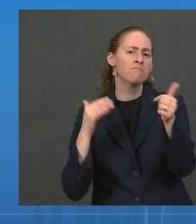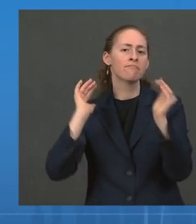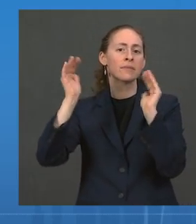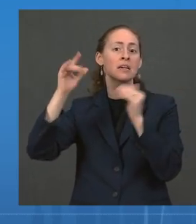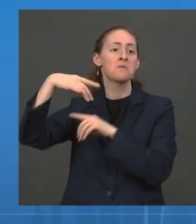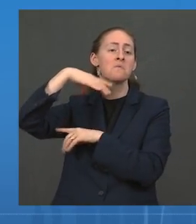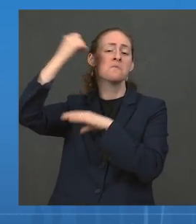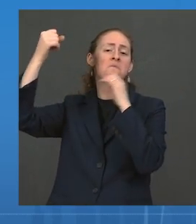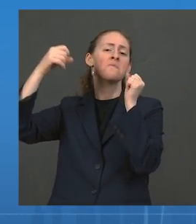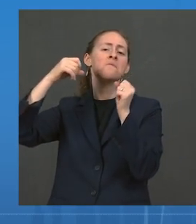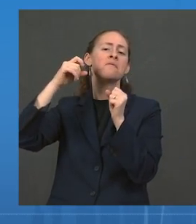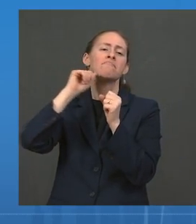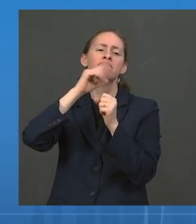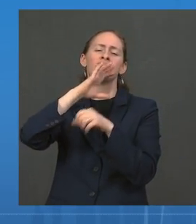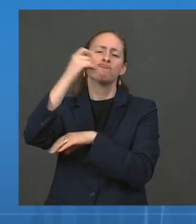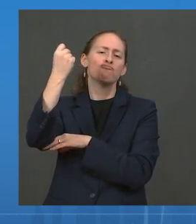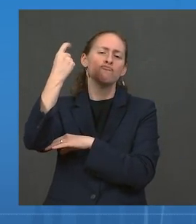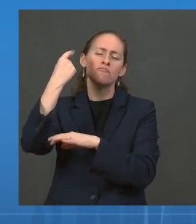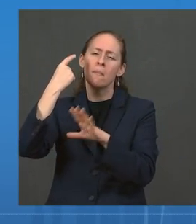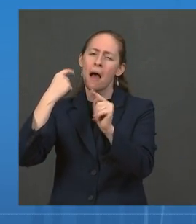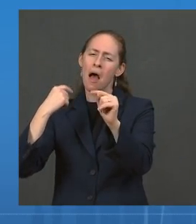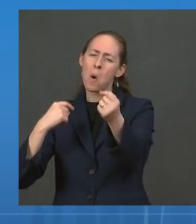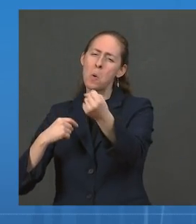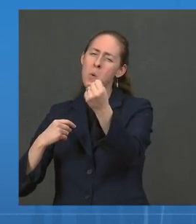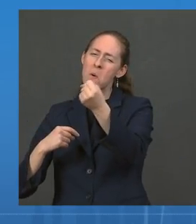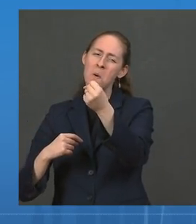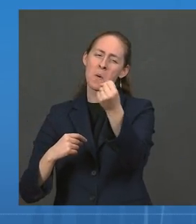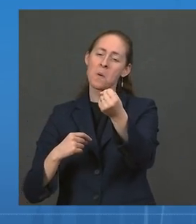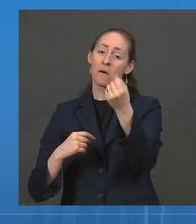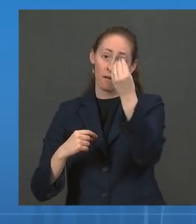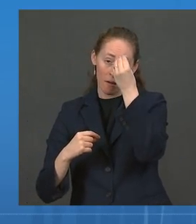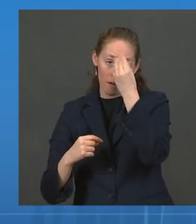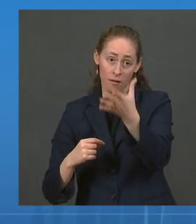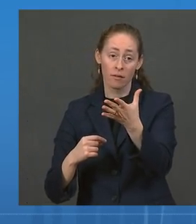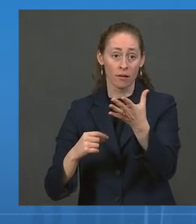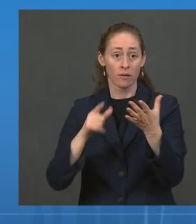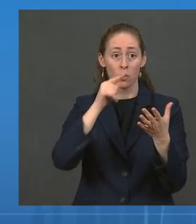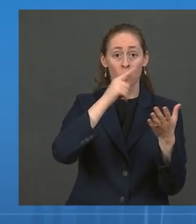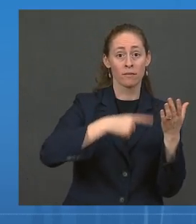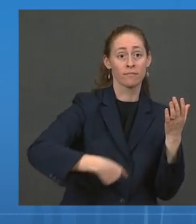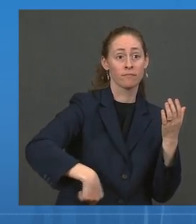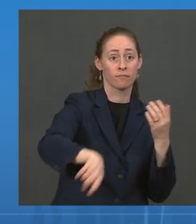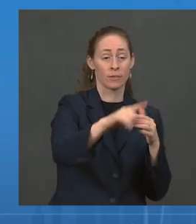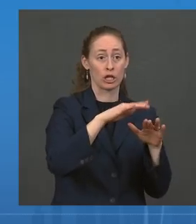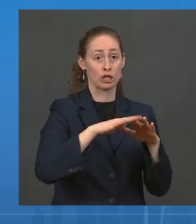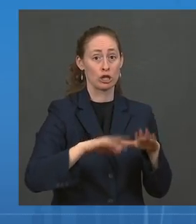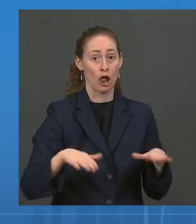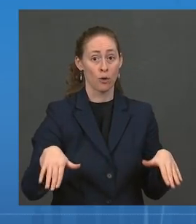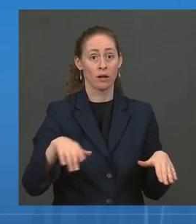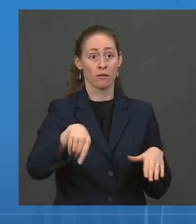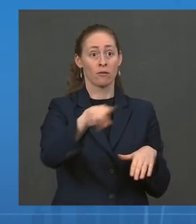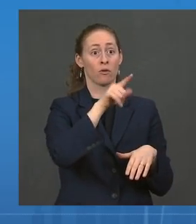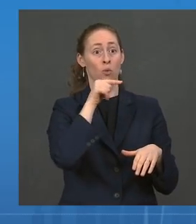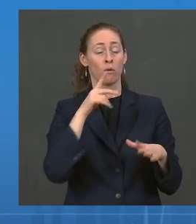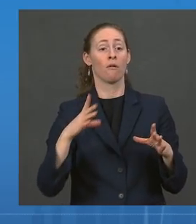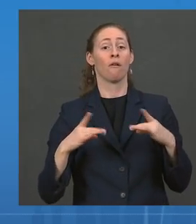However, the children do get infected and they do get mild and sometimes moderate illness.